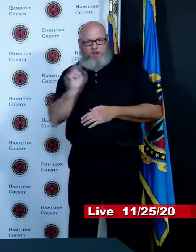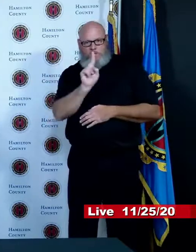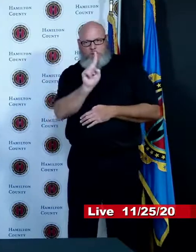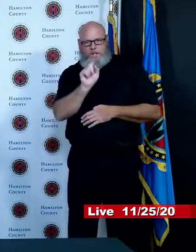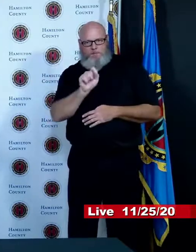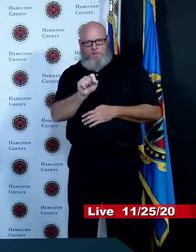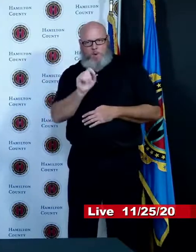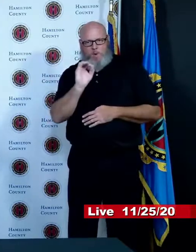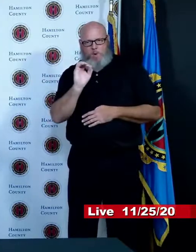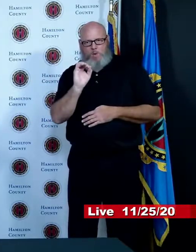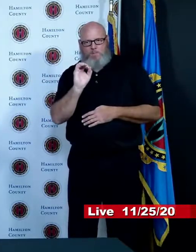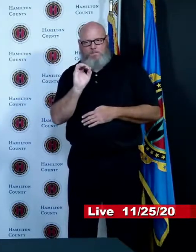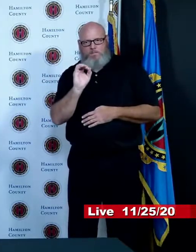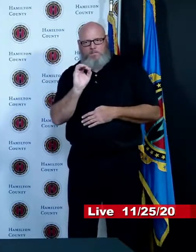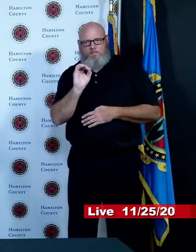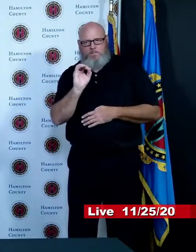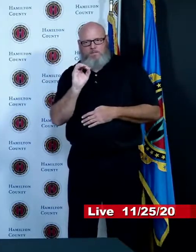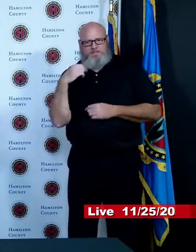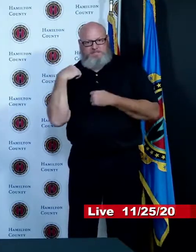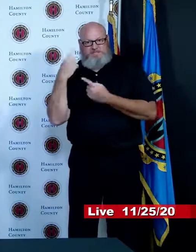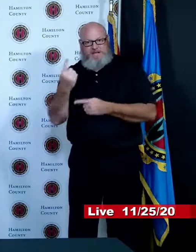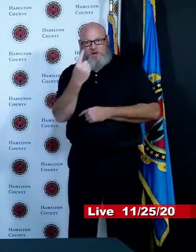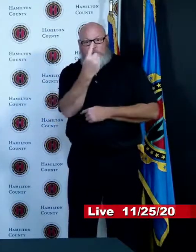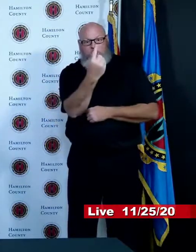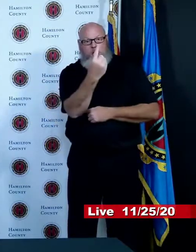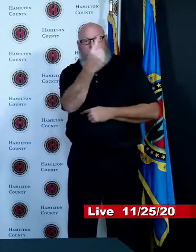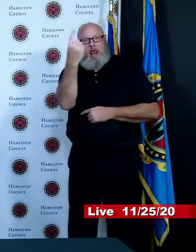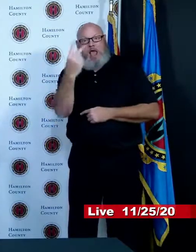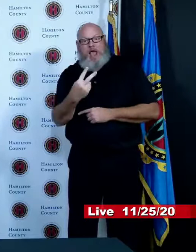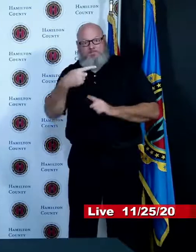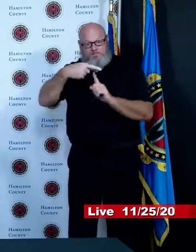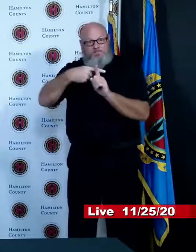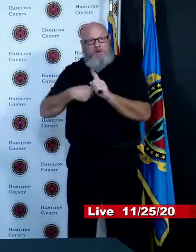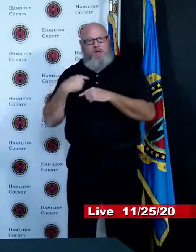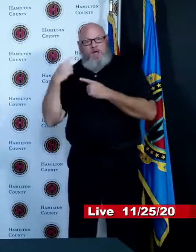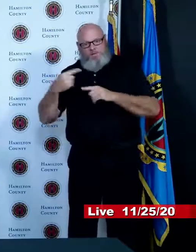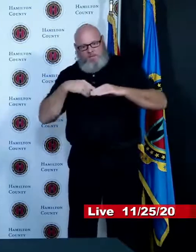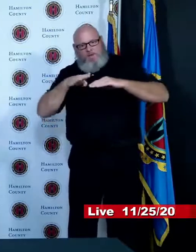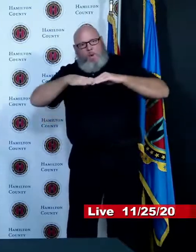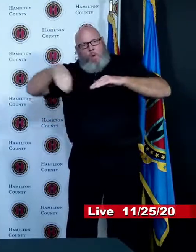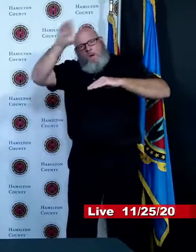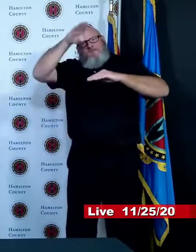so this number is an indication that right now things are calming down which I would